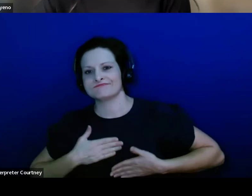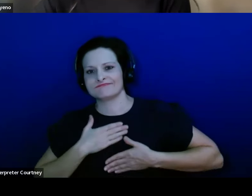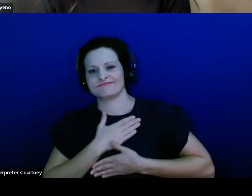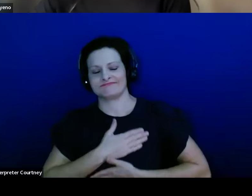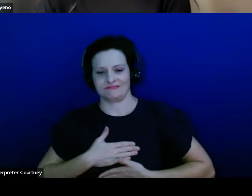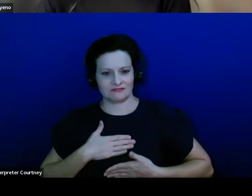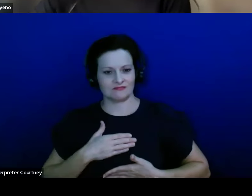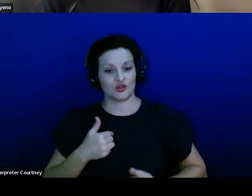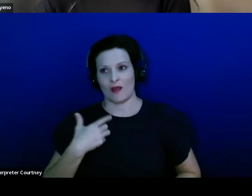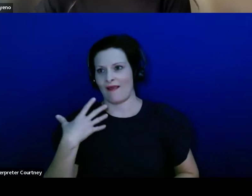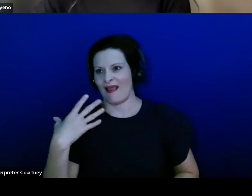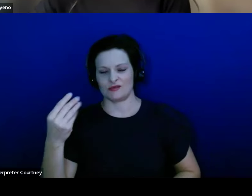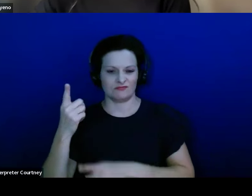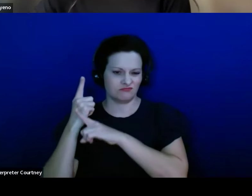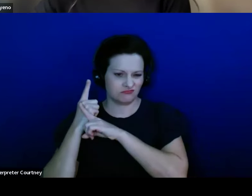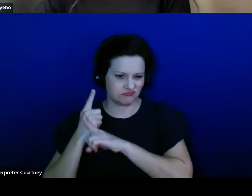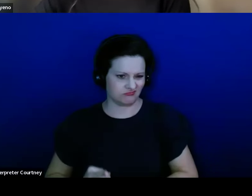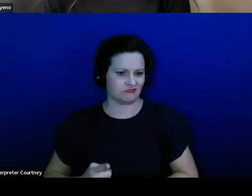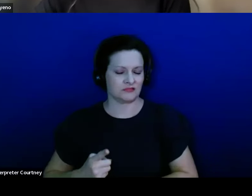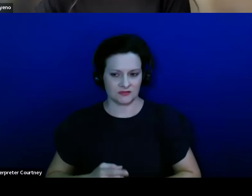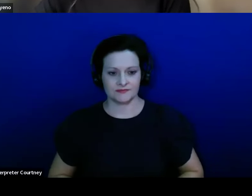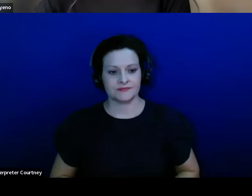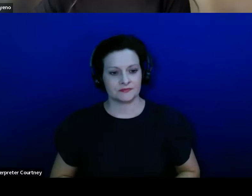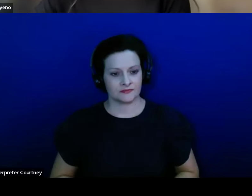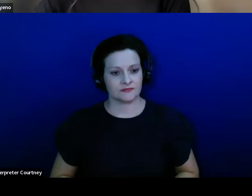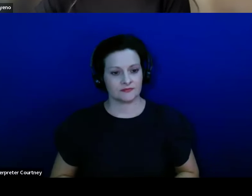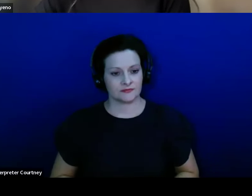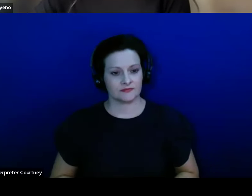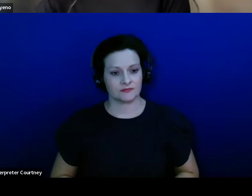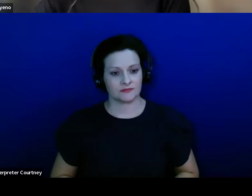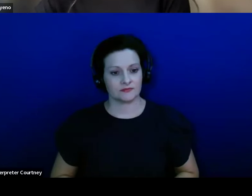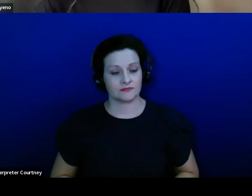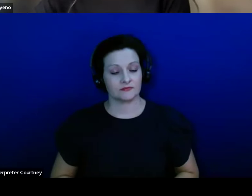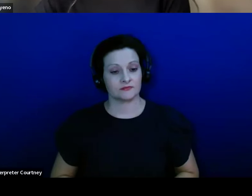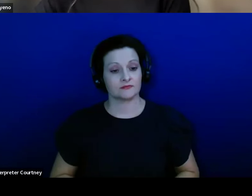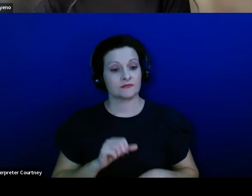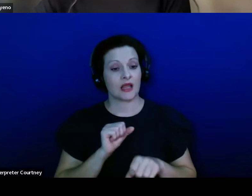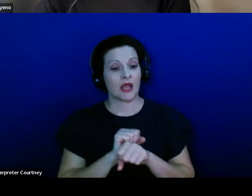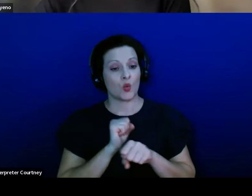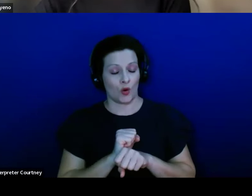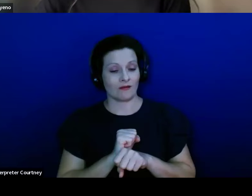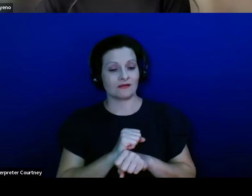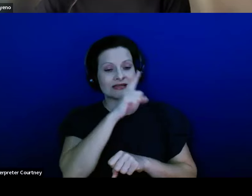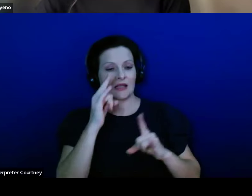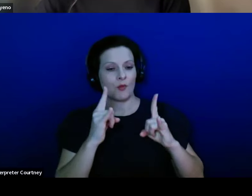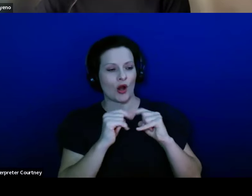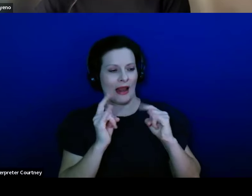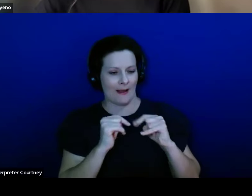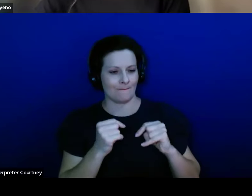was outside a lot growing up. I worked at a sleep away summer camp for several summers and I was